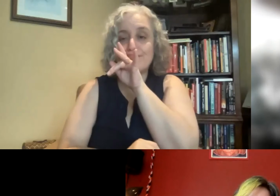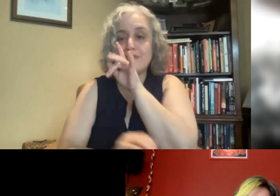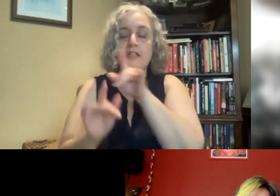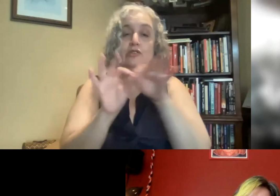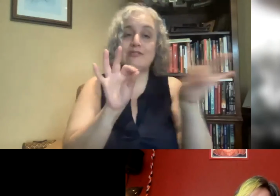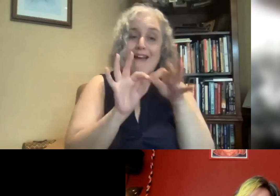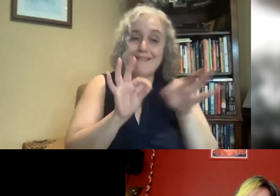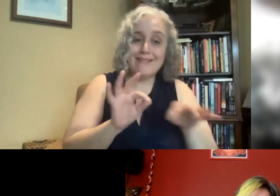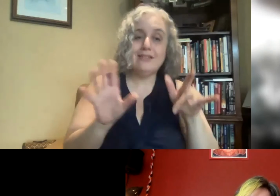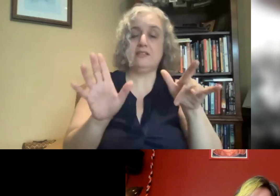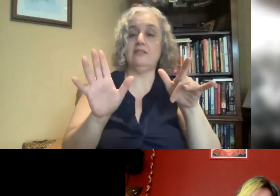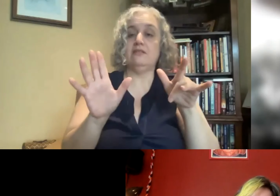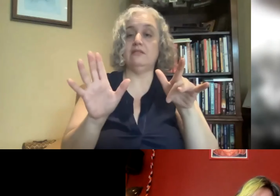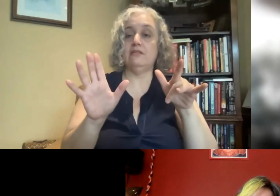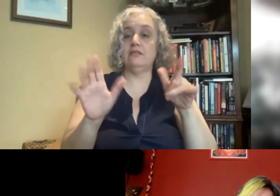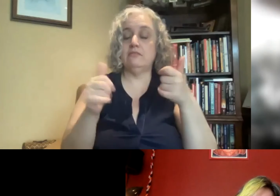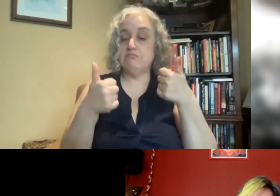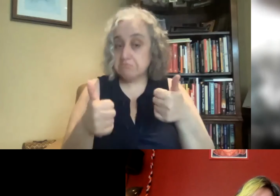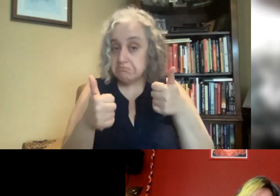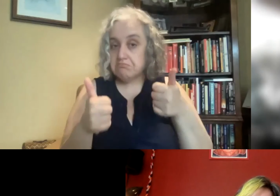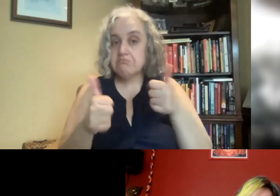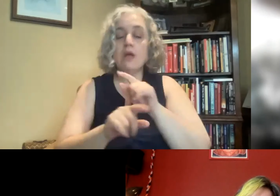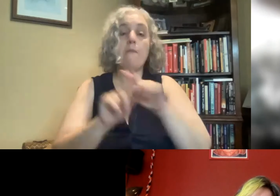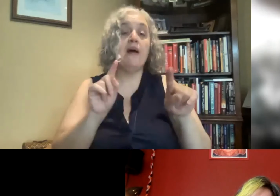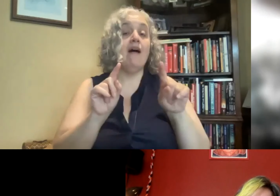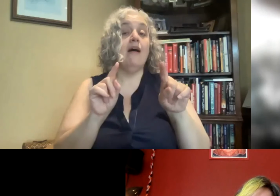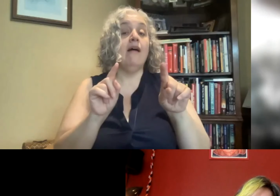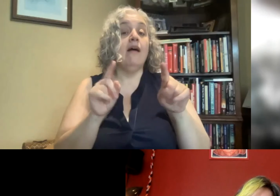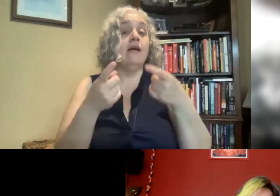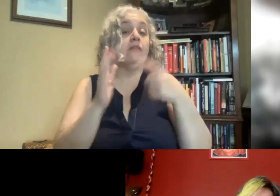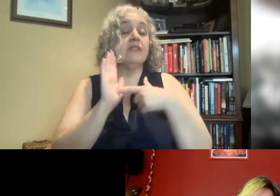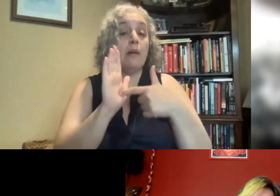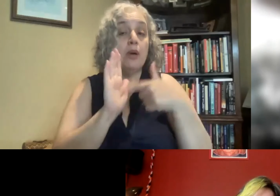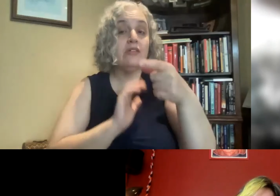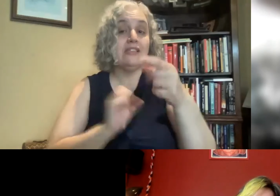But what happens with things like sign language,